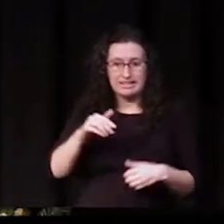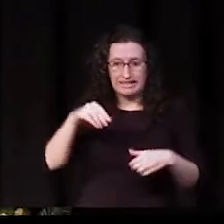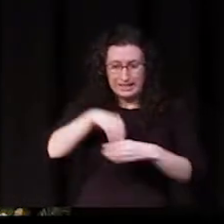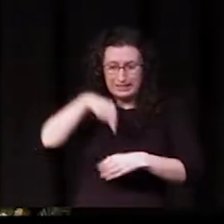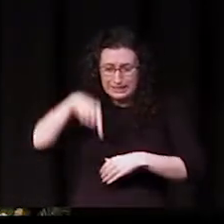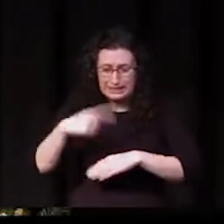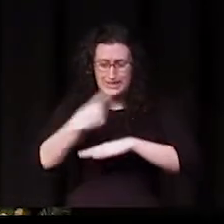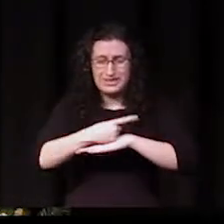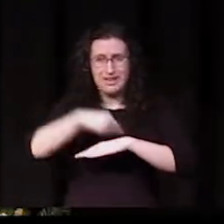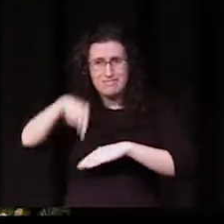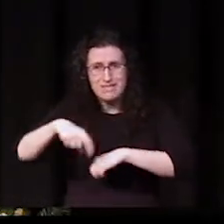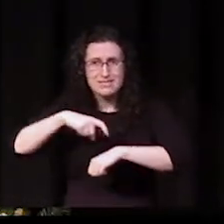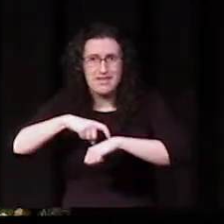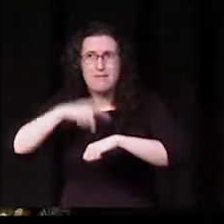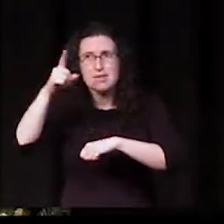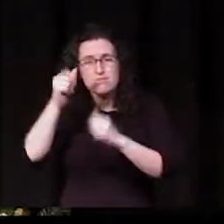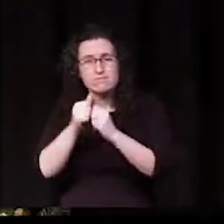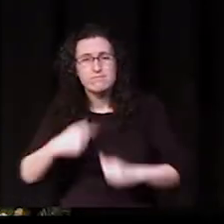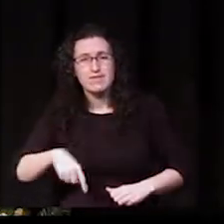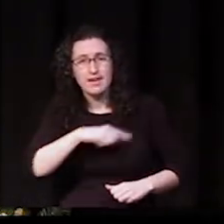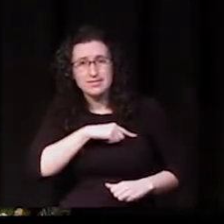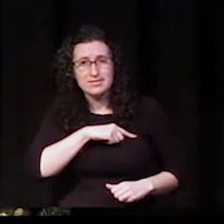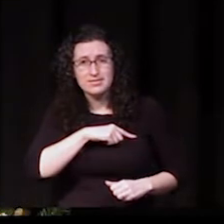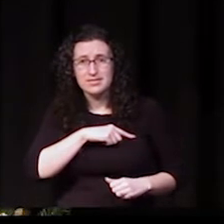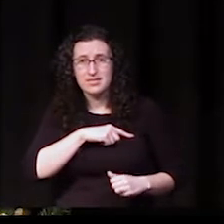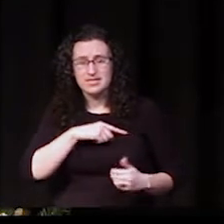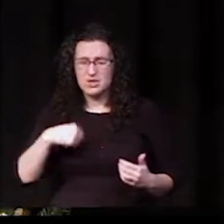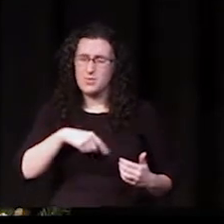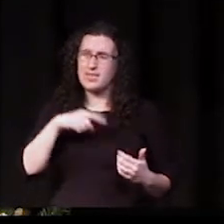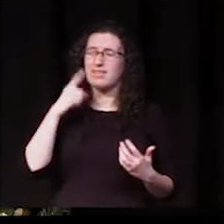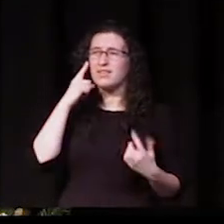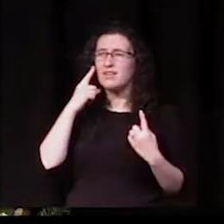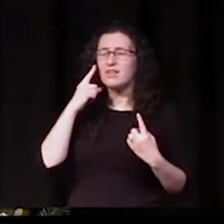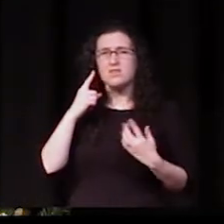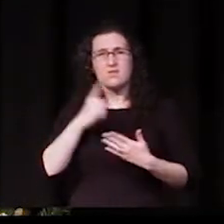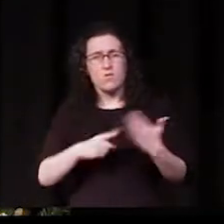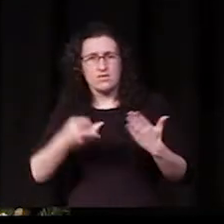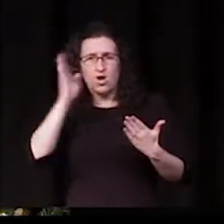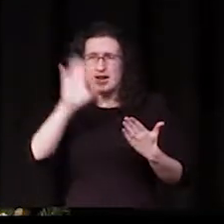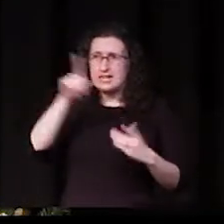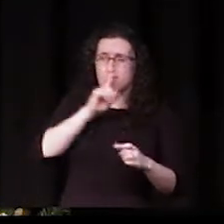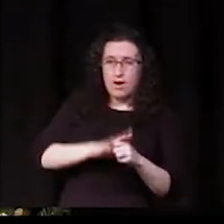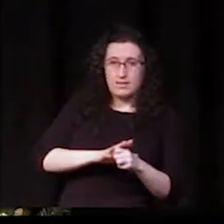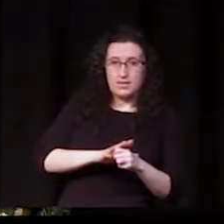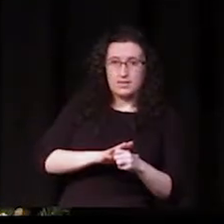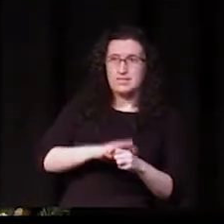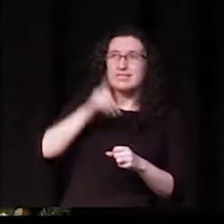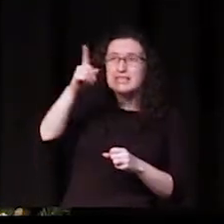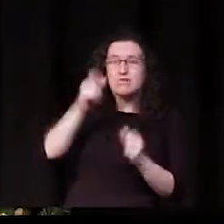and we ask the question, what are the promises of God with this "with us God," for our day